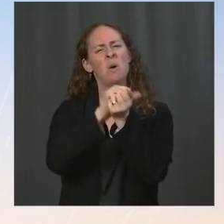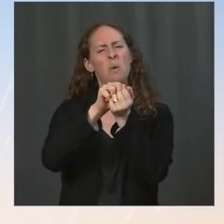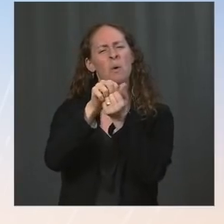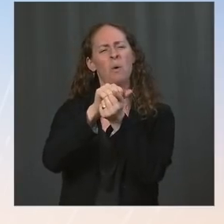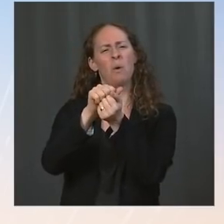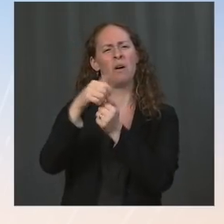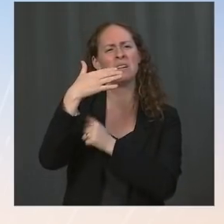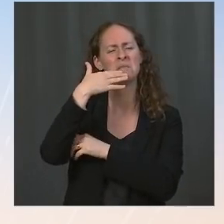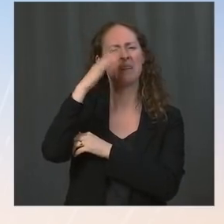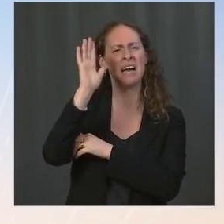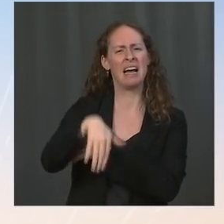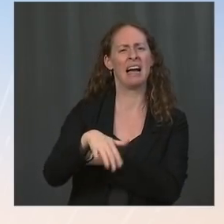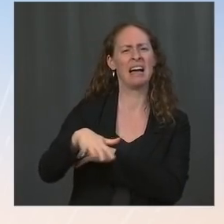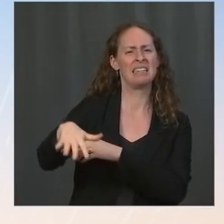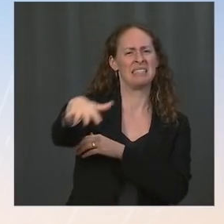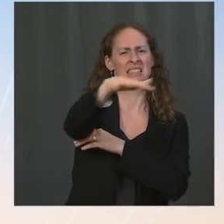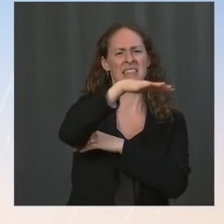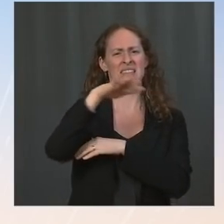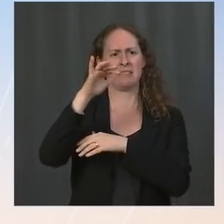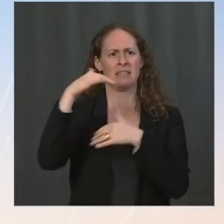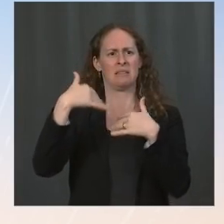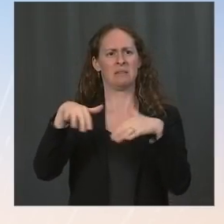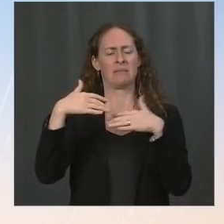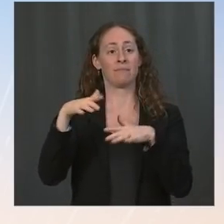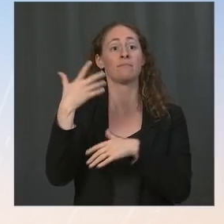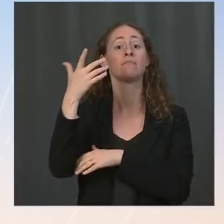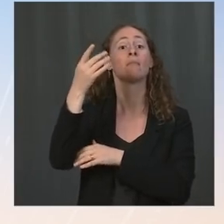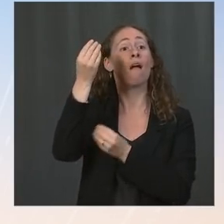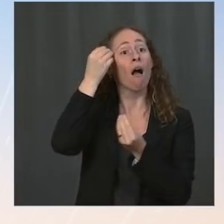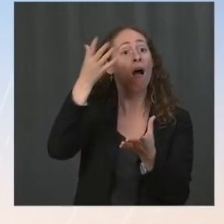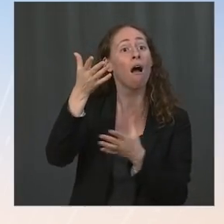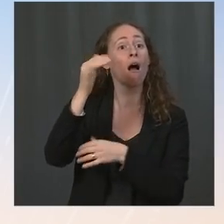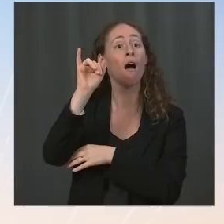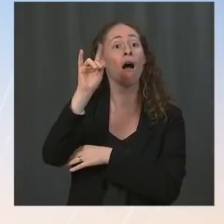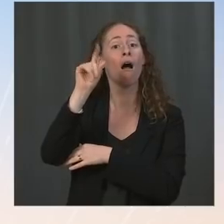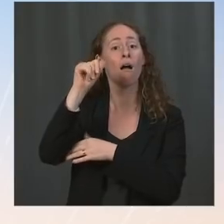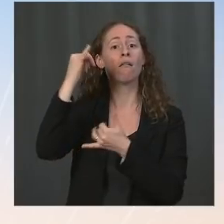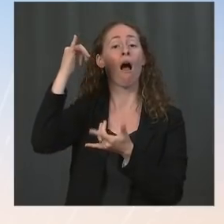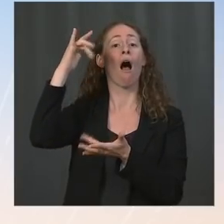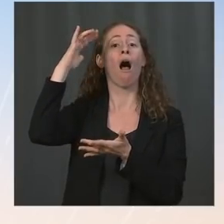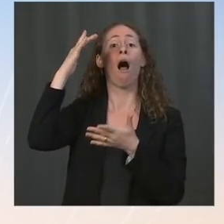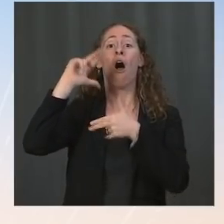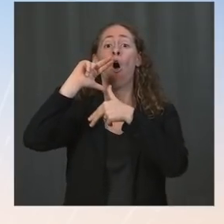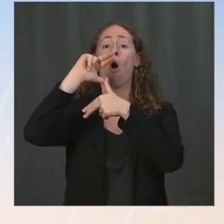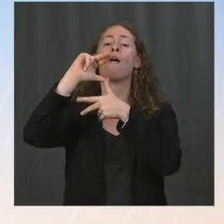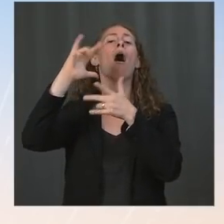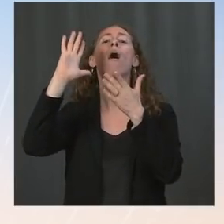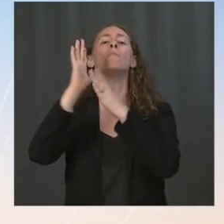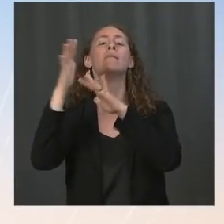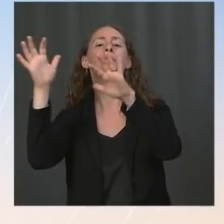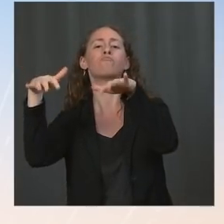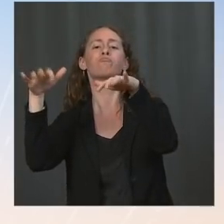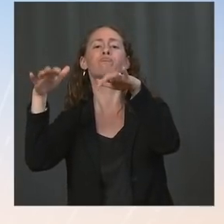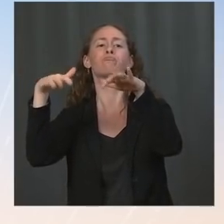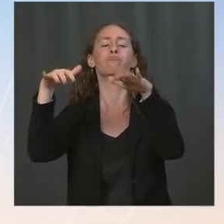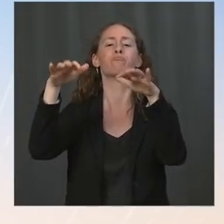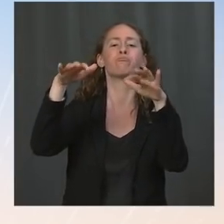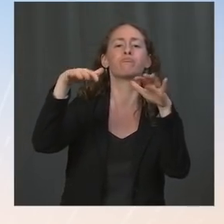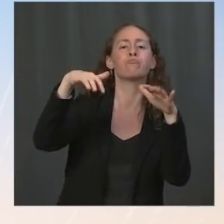And while Ida has now been downgraded to a tropical storm, it is going to continue to inflict damage as it moves across the state of Mississippi today